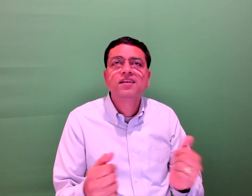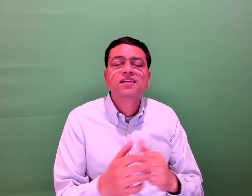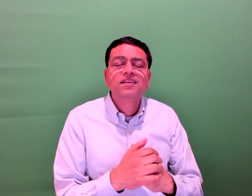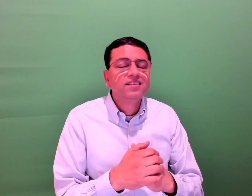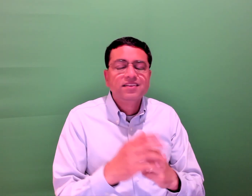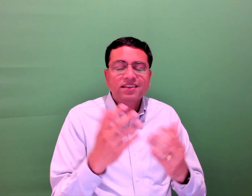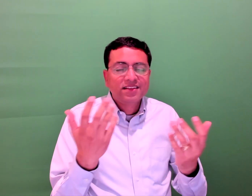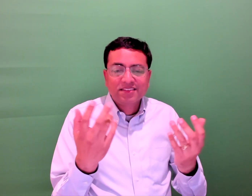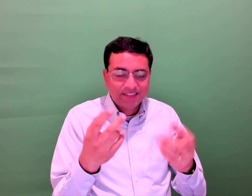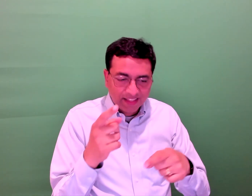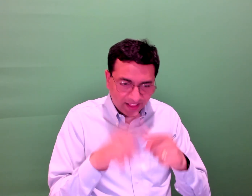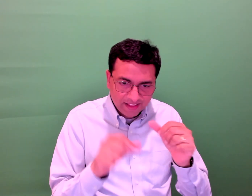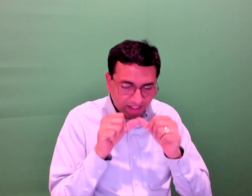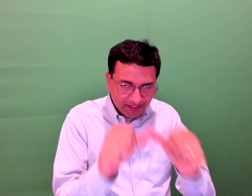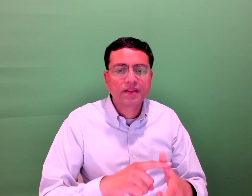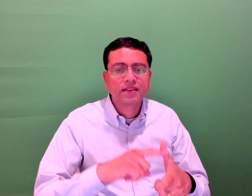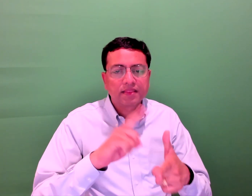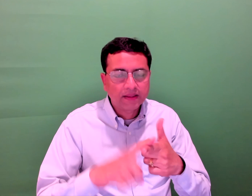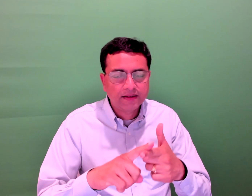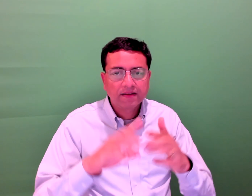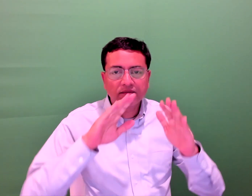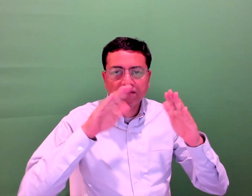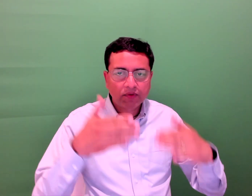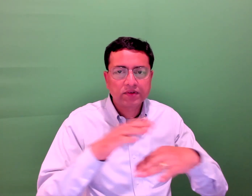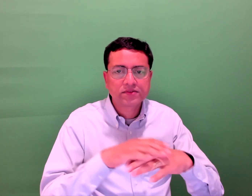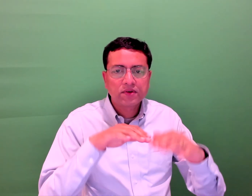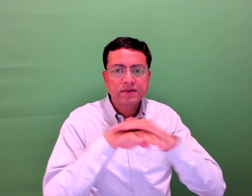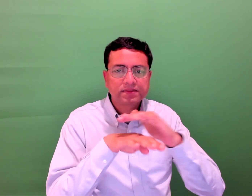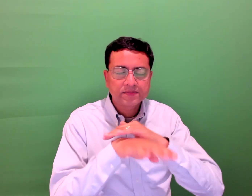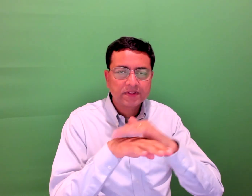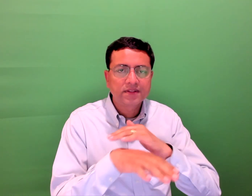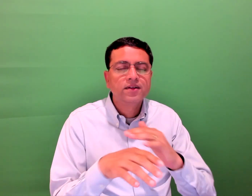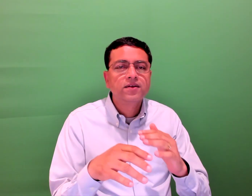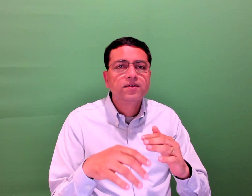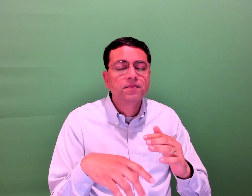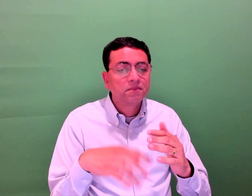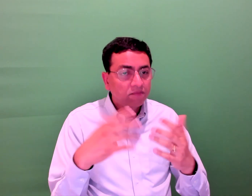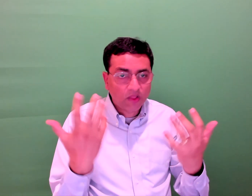I then was not able to continue my work so I shifted my focus towards accessibility.